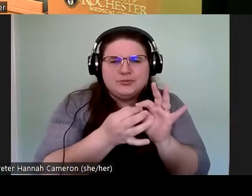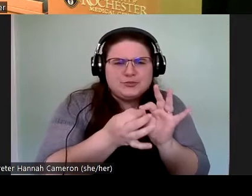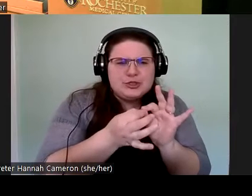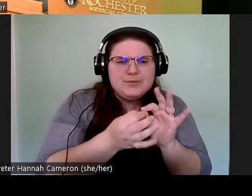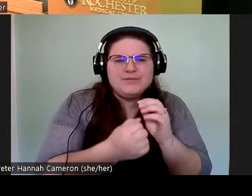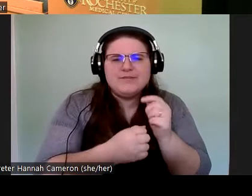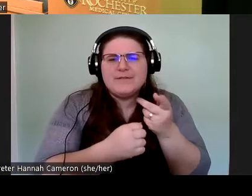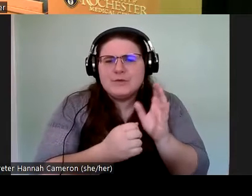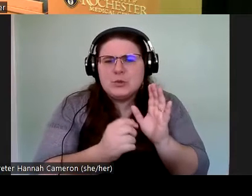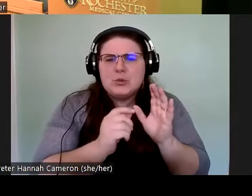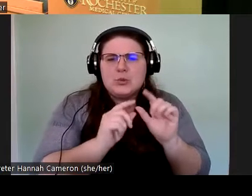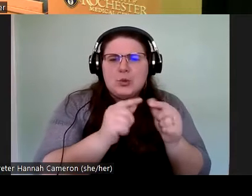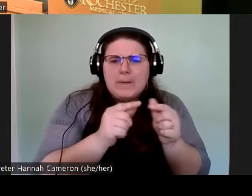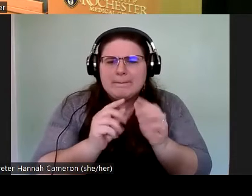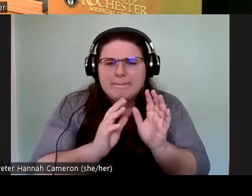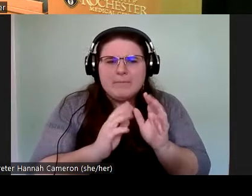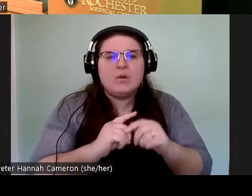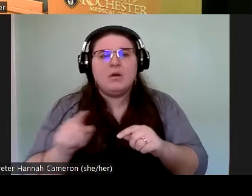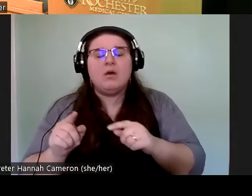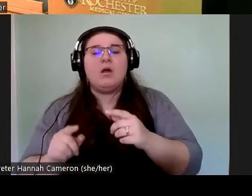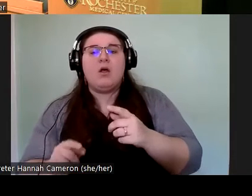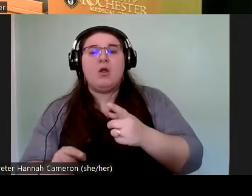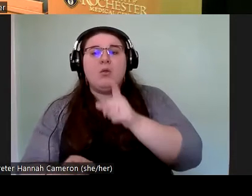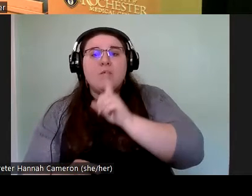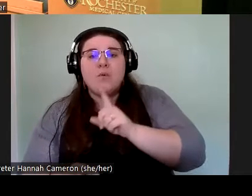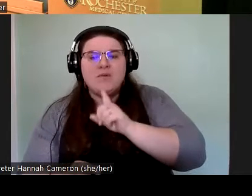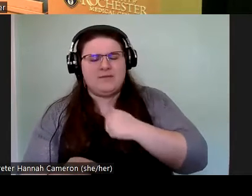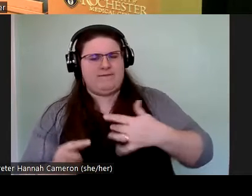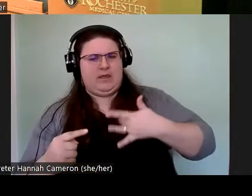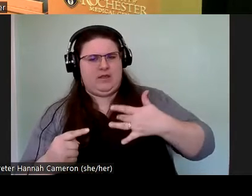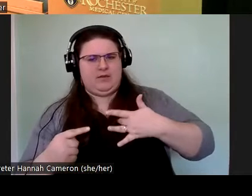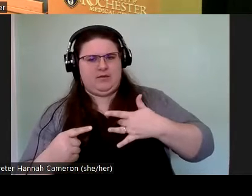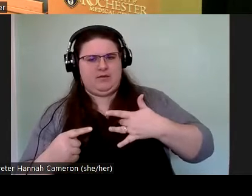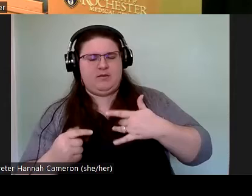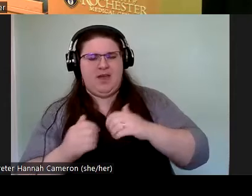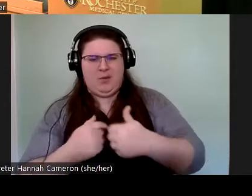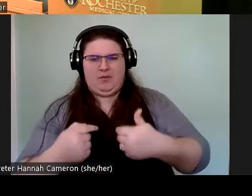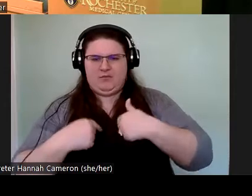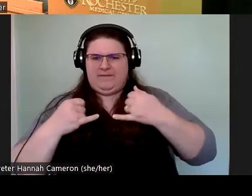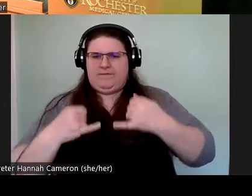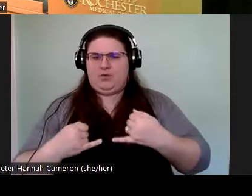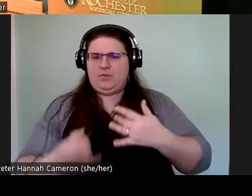others and that is of course a difference so what can impact loneliness well we know that